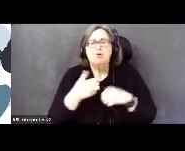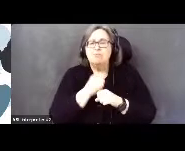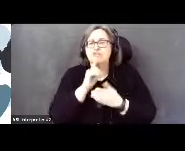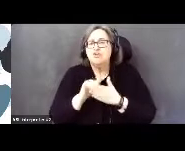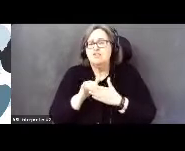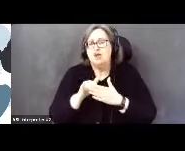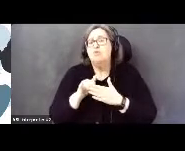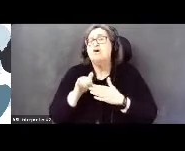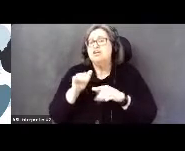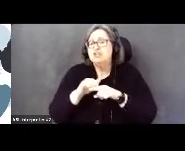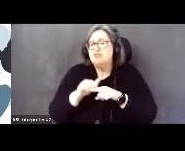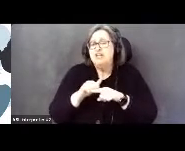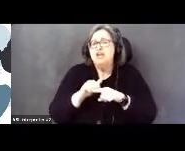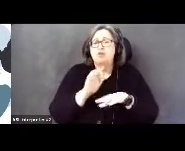probation and parole officers on. It